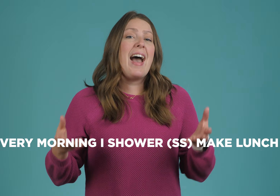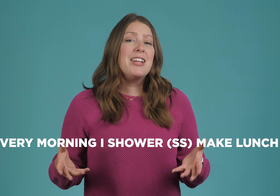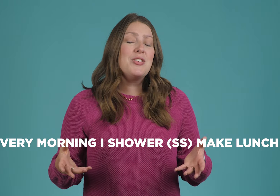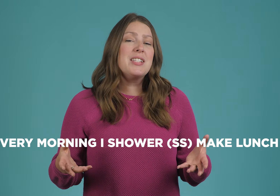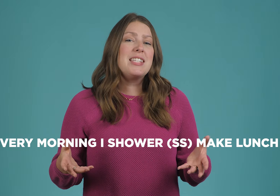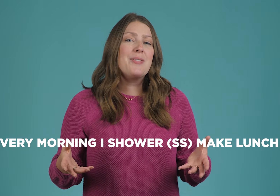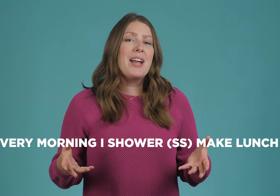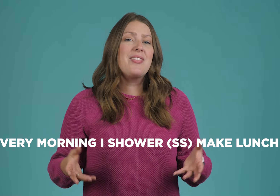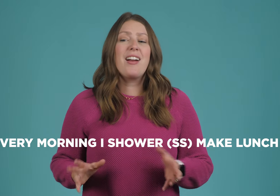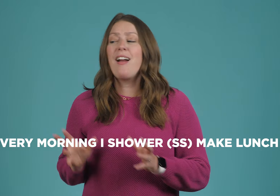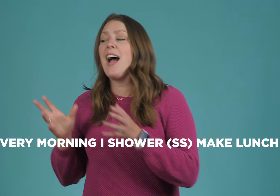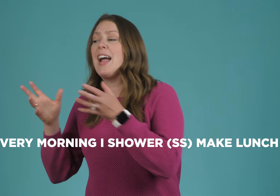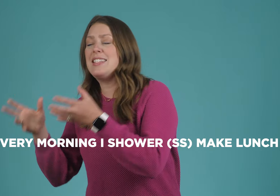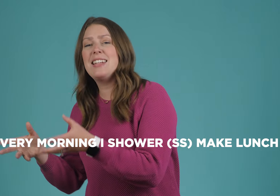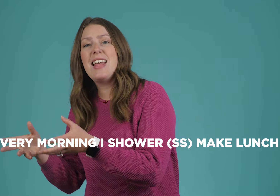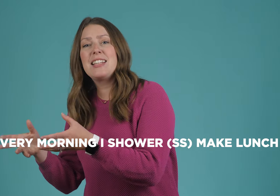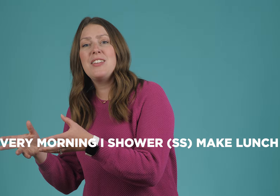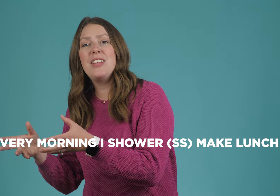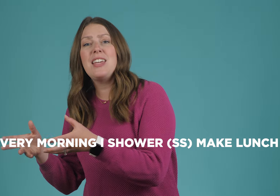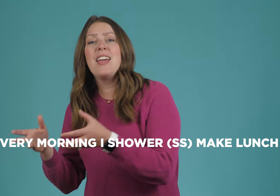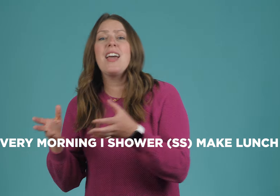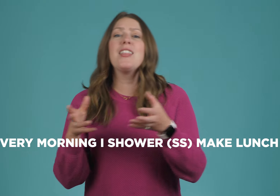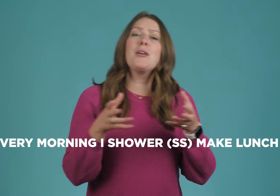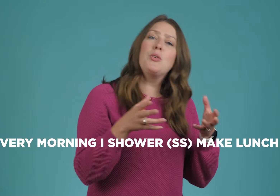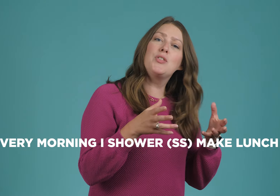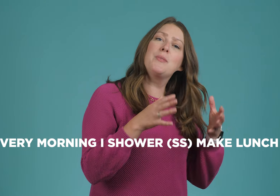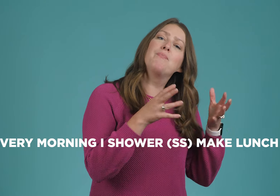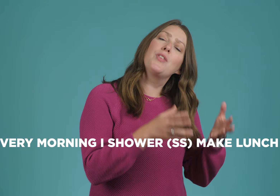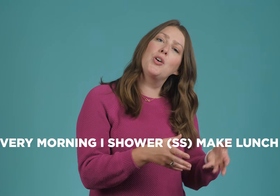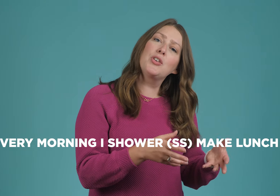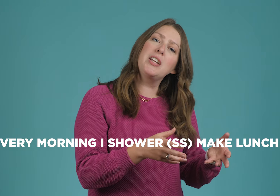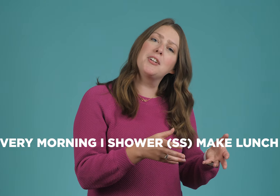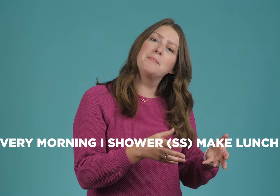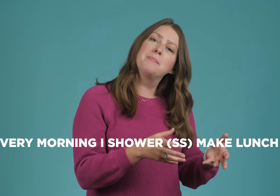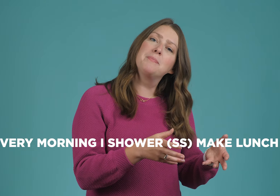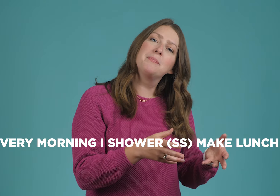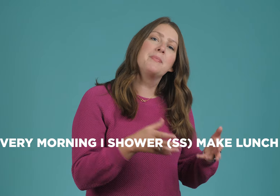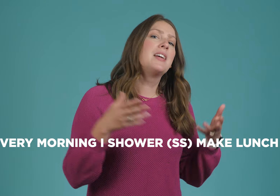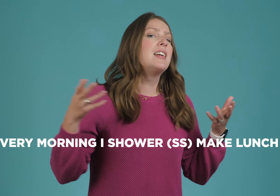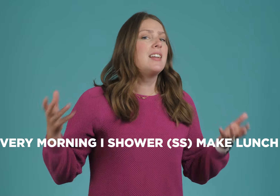As you can see right there, I did an activity and then I moved it over here.